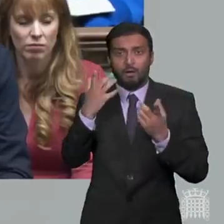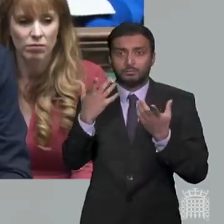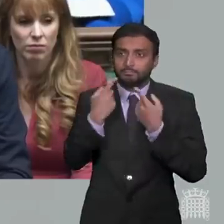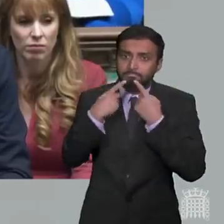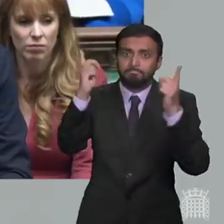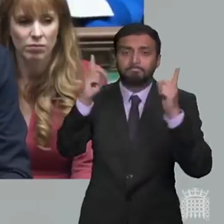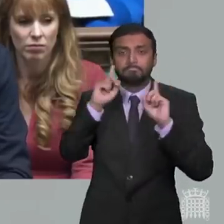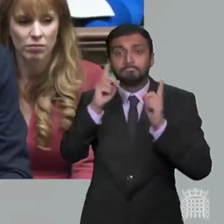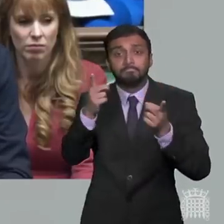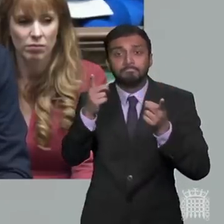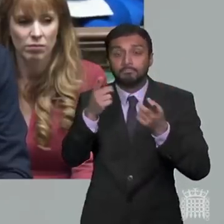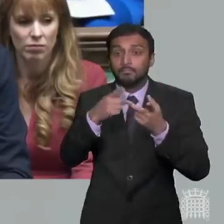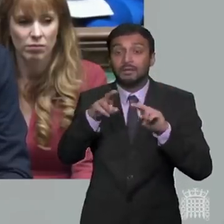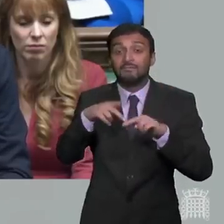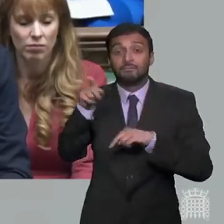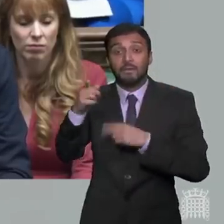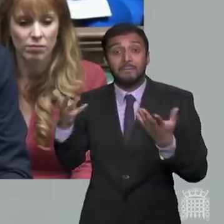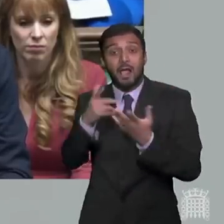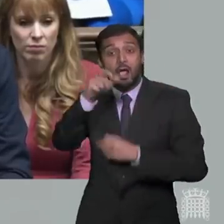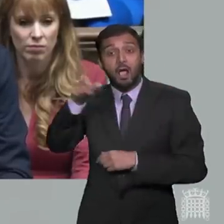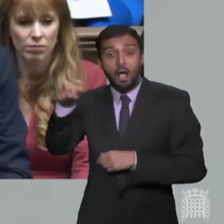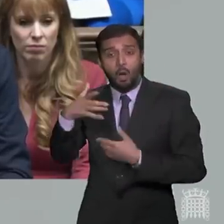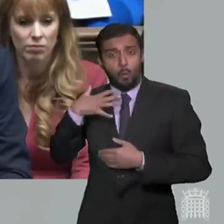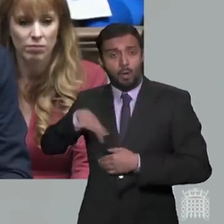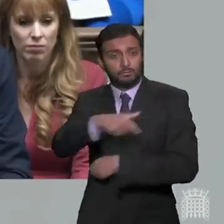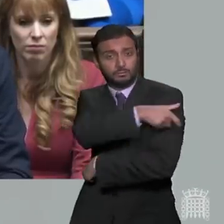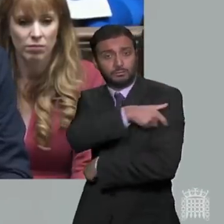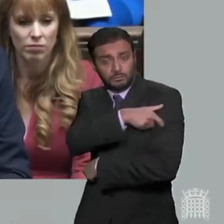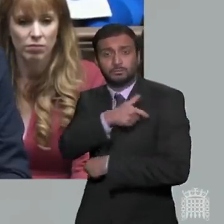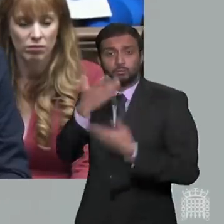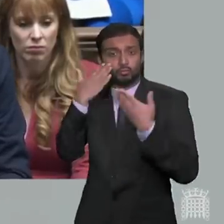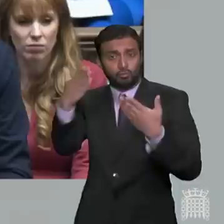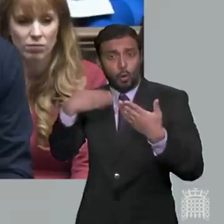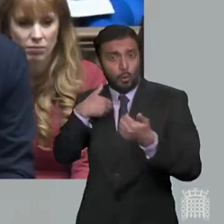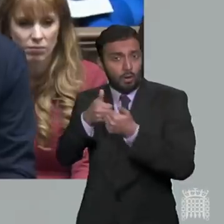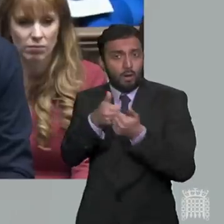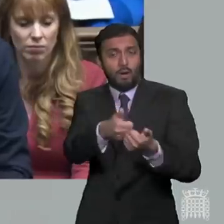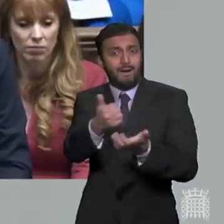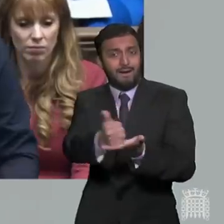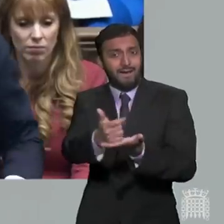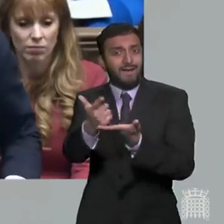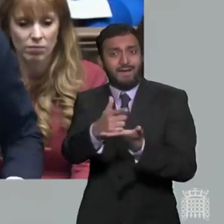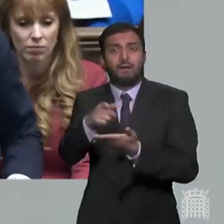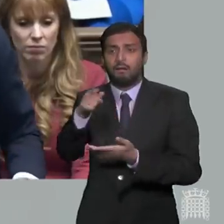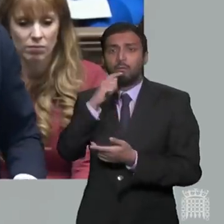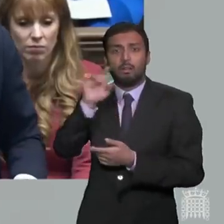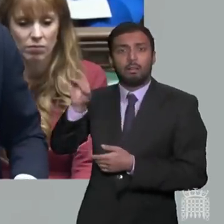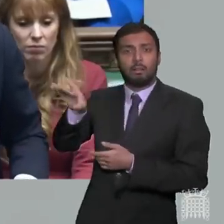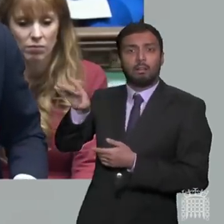solidarity with those fans. Shame on FIFA.